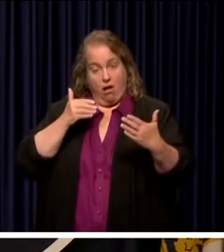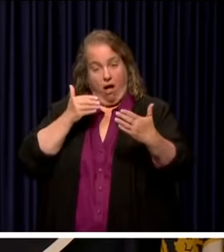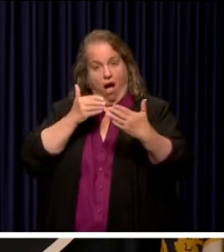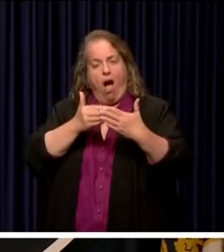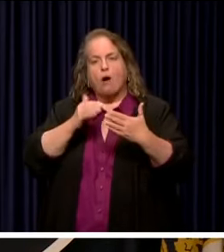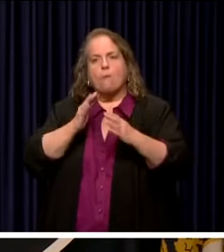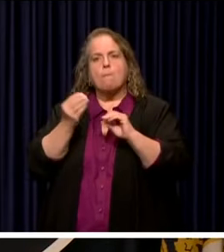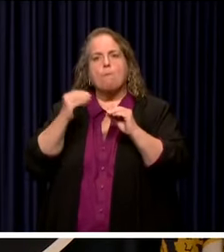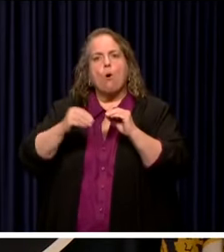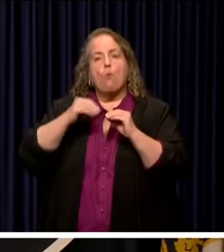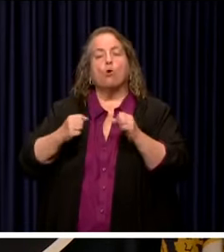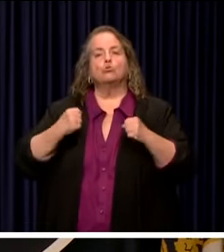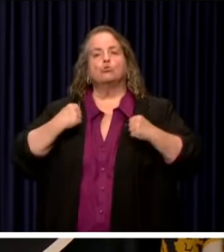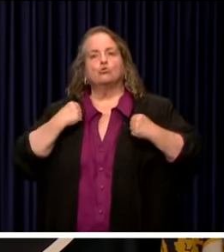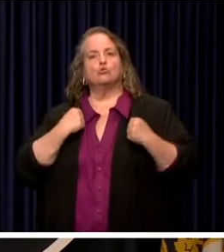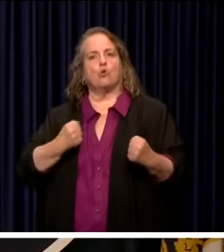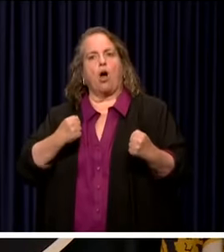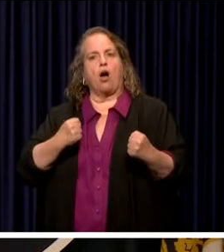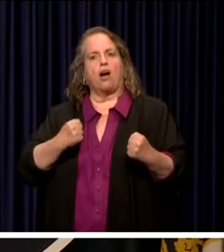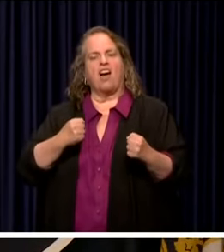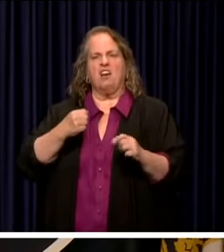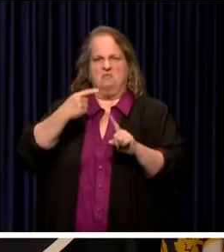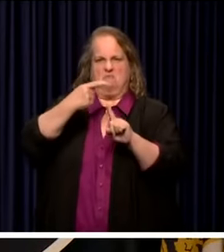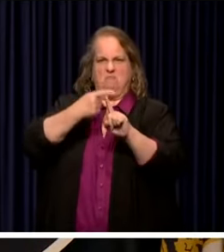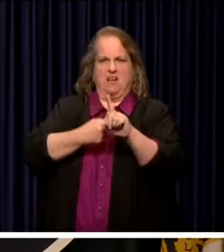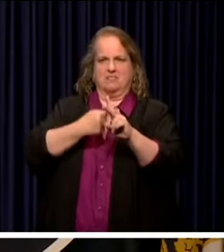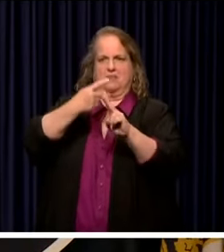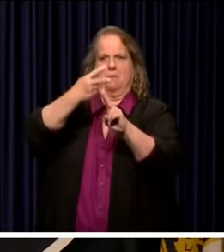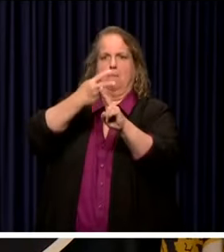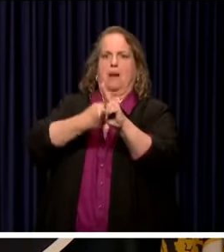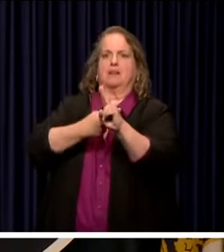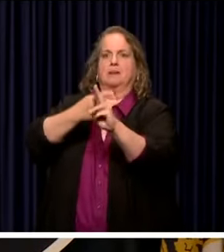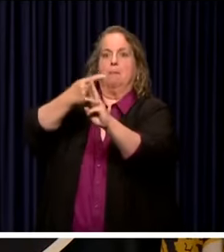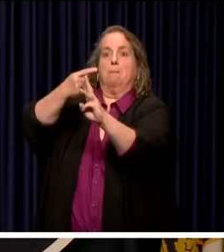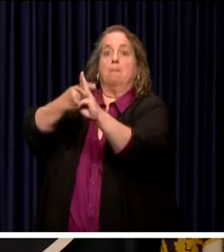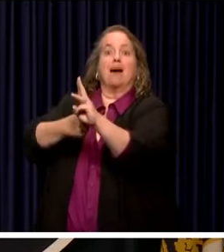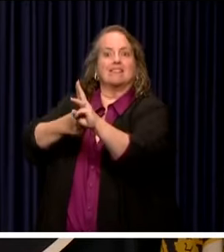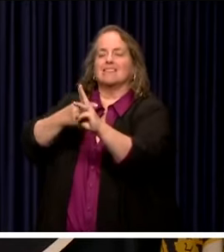MORE INFORMATION ON WHERE WE ARE